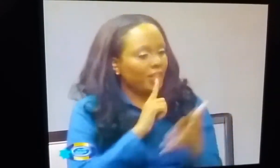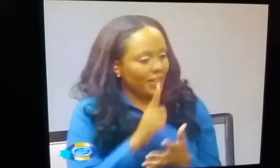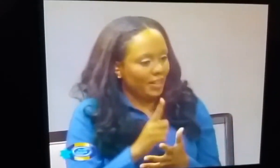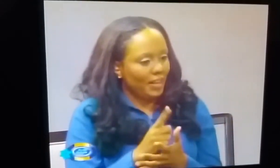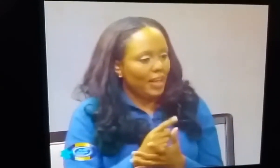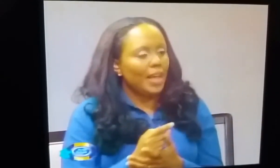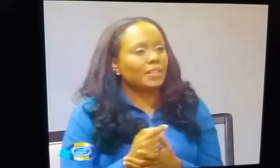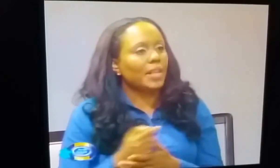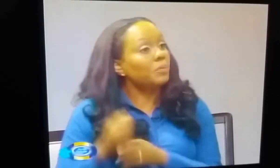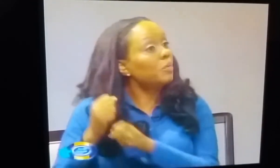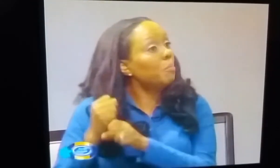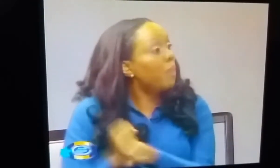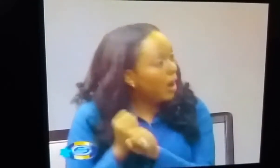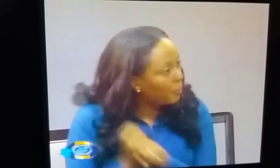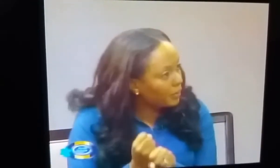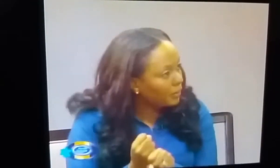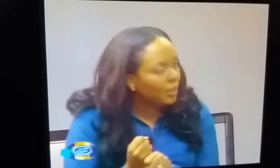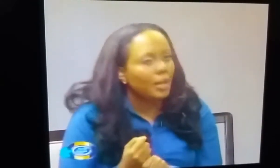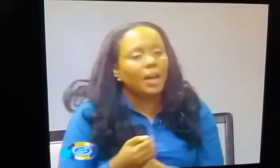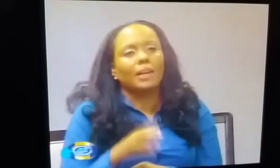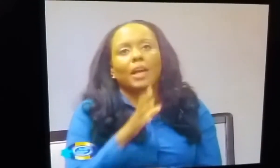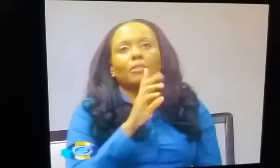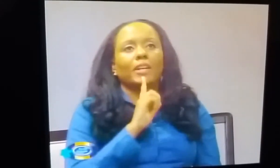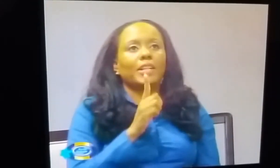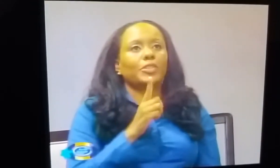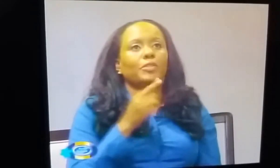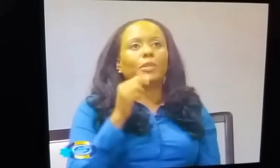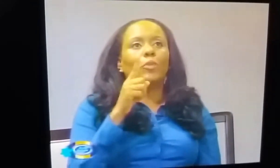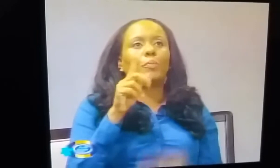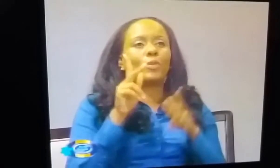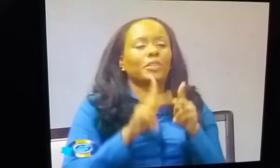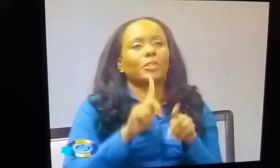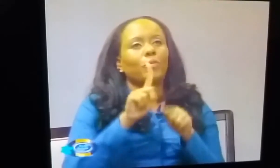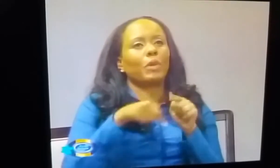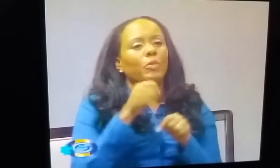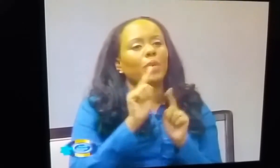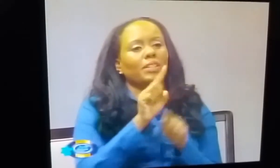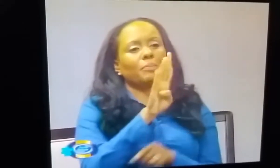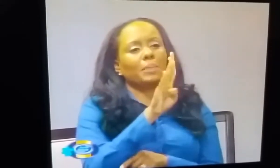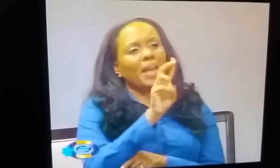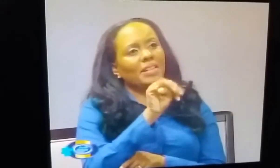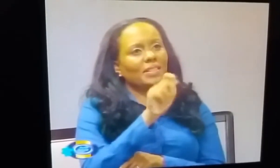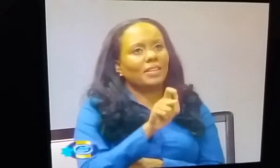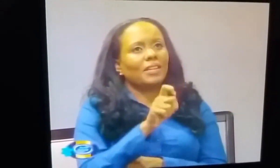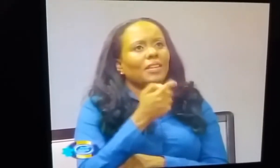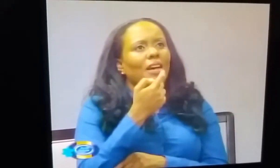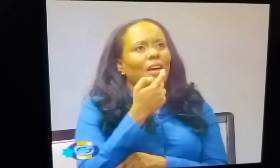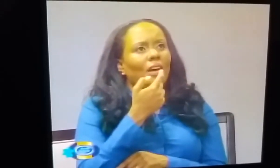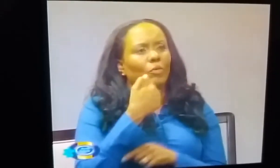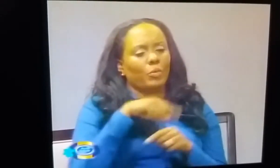really and said mom and I'm really actually one person who my roommate should be max we